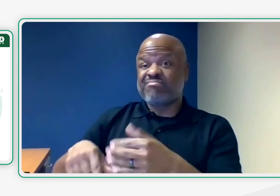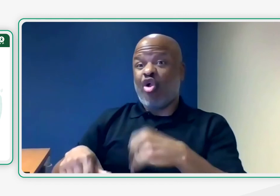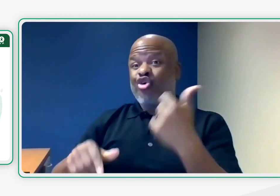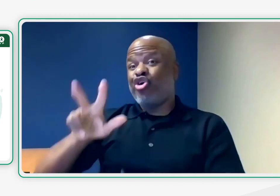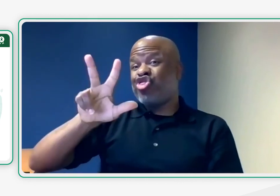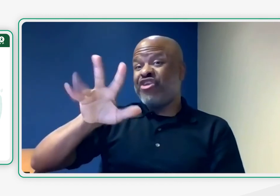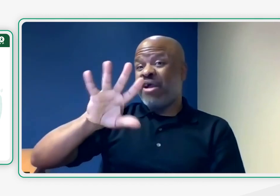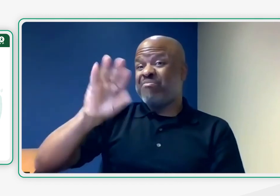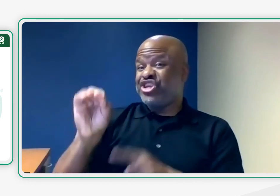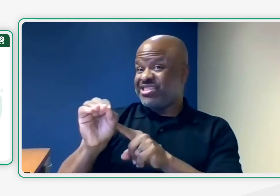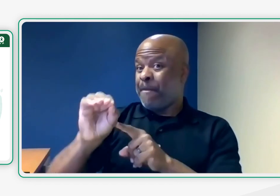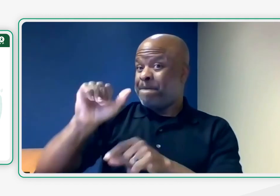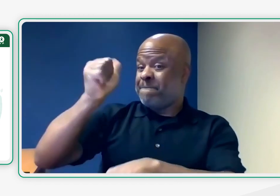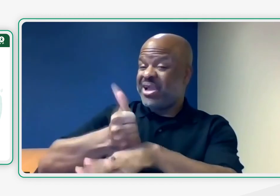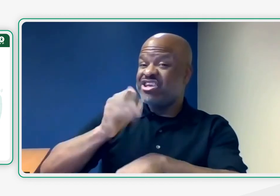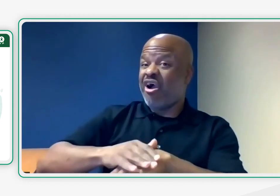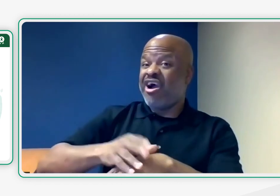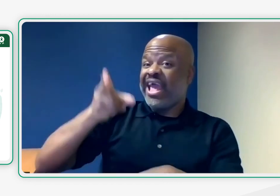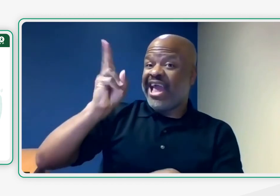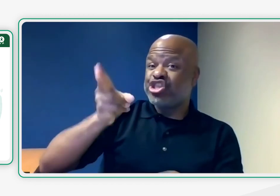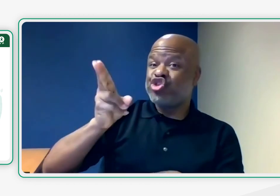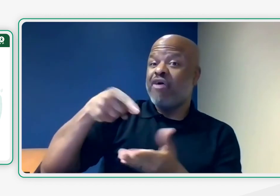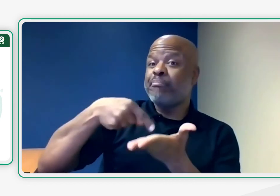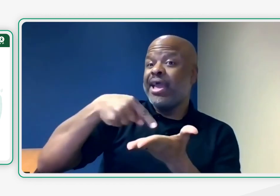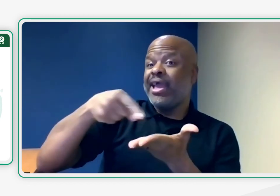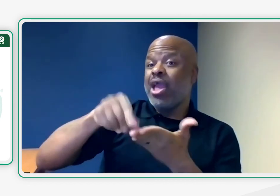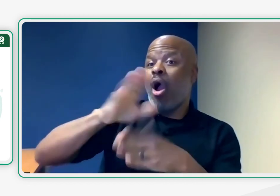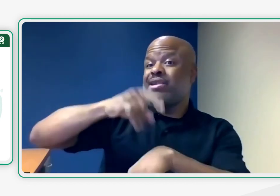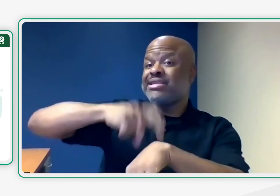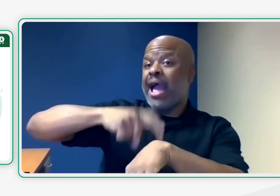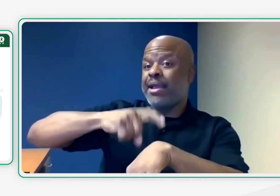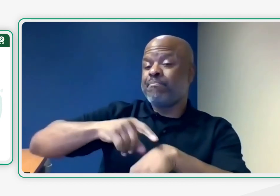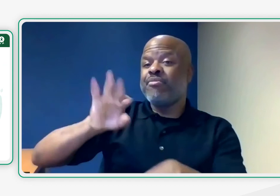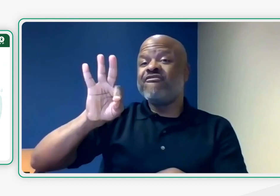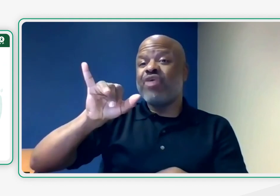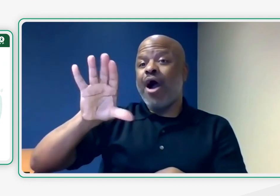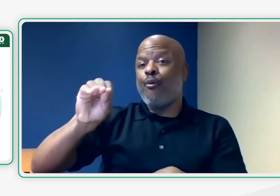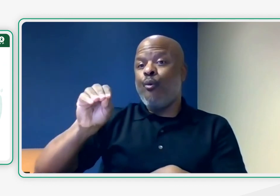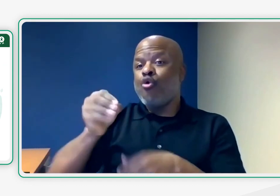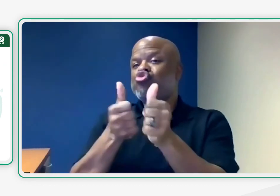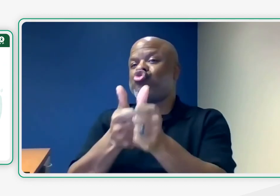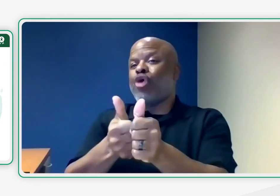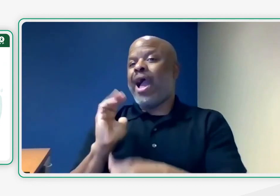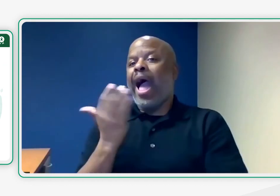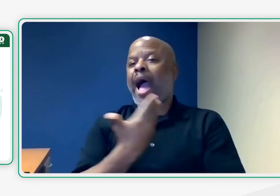have, you know, when you lease a car. You know, the other 35% is based on your payment history.